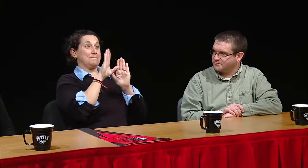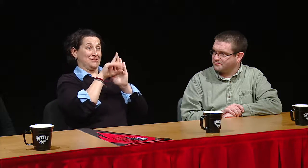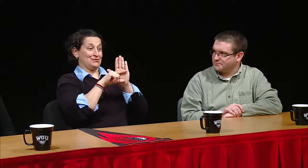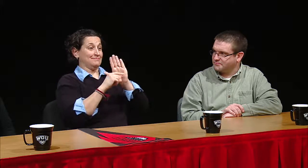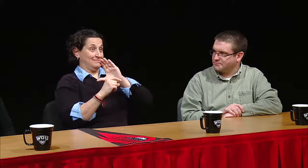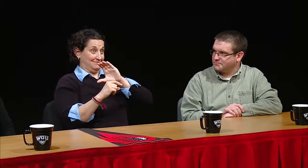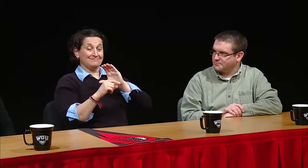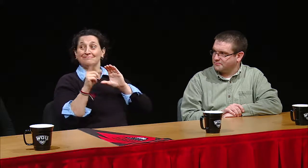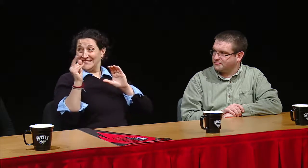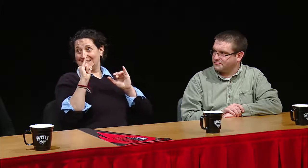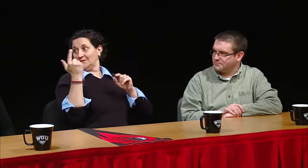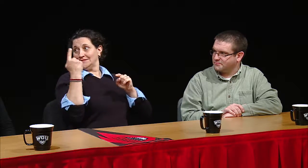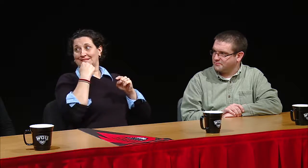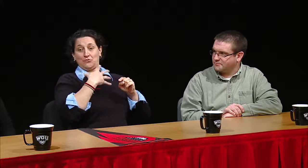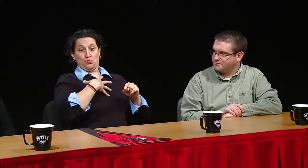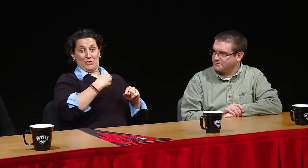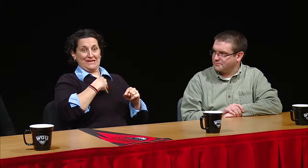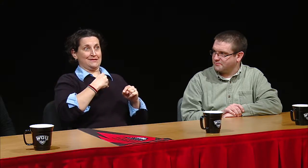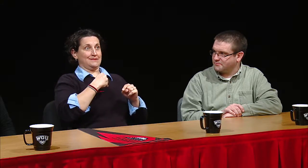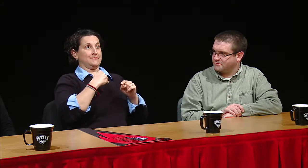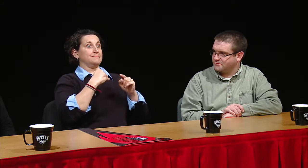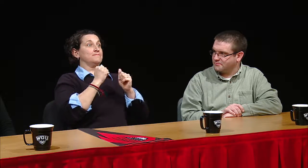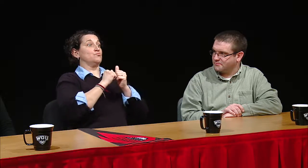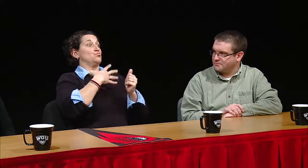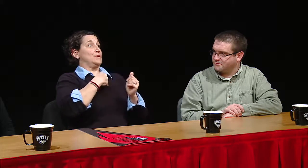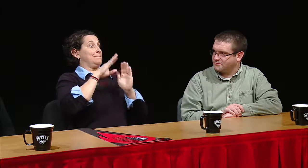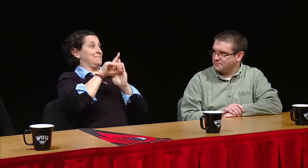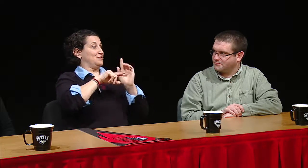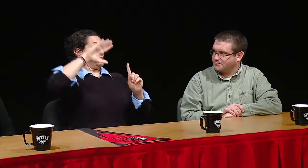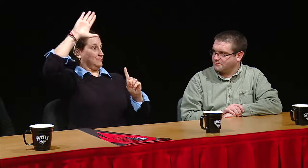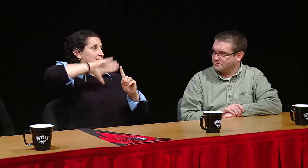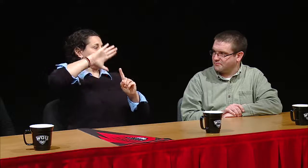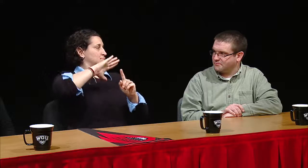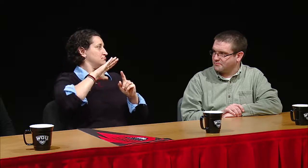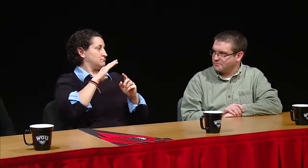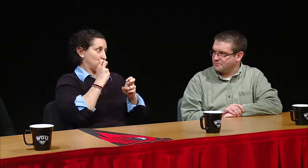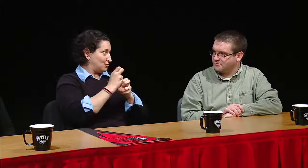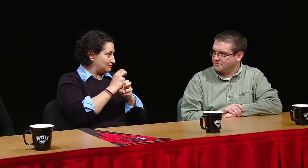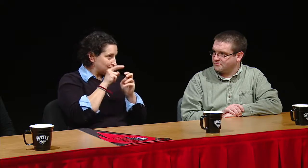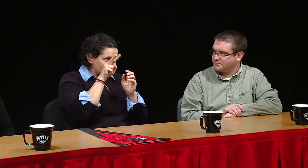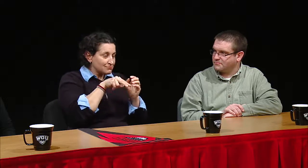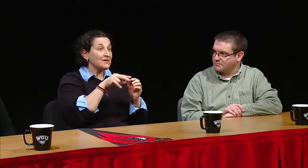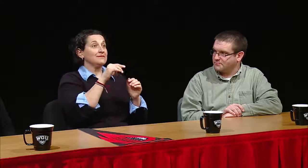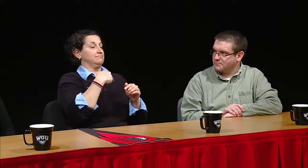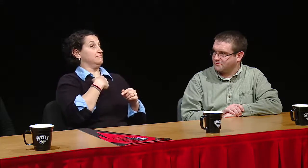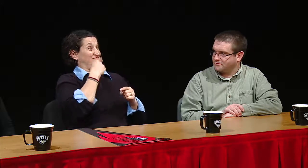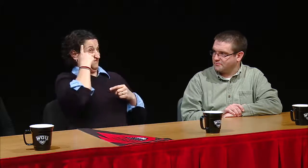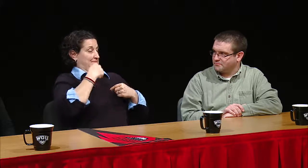of what we do through captioning. But I think -- there's not a specific video that I remember,